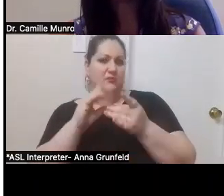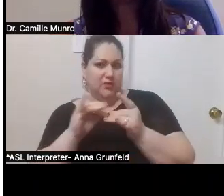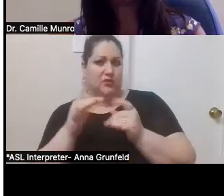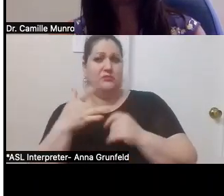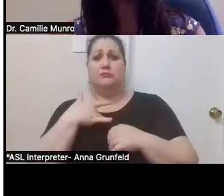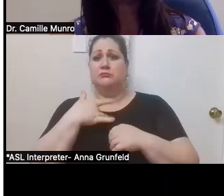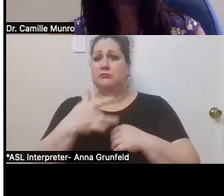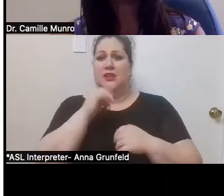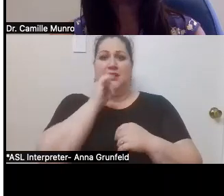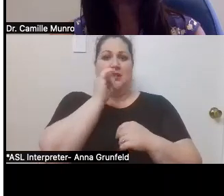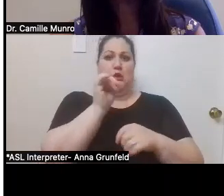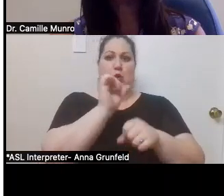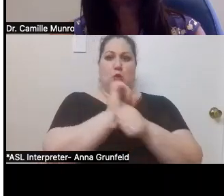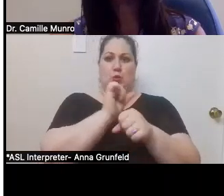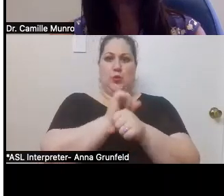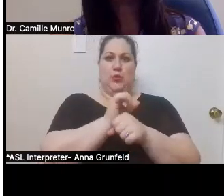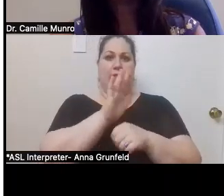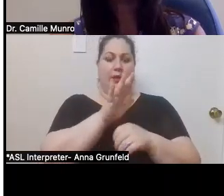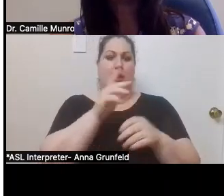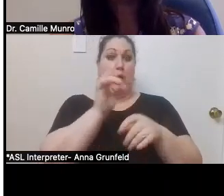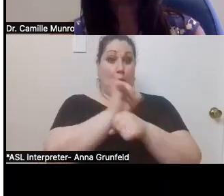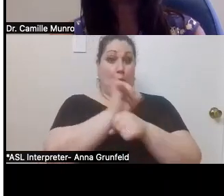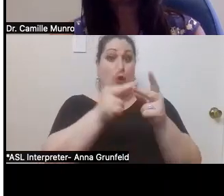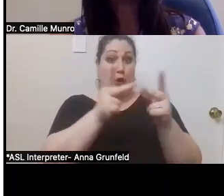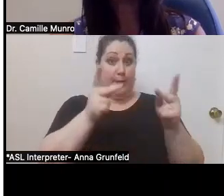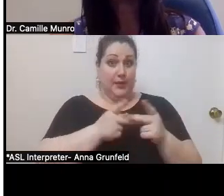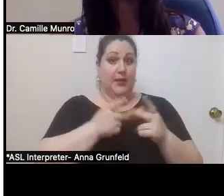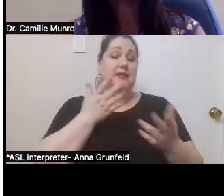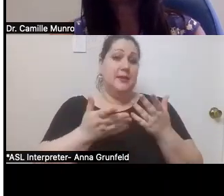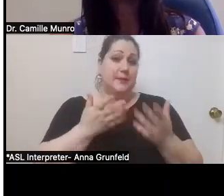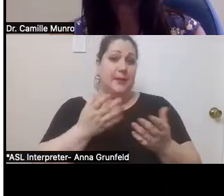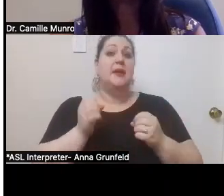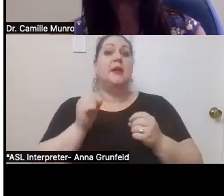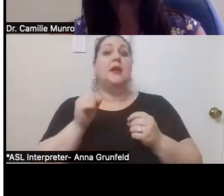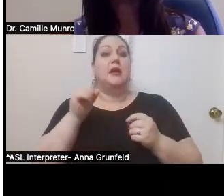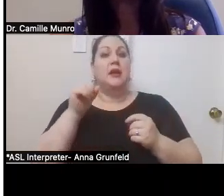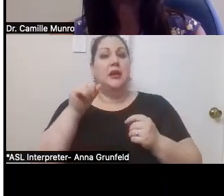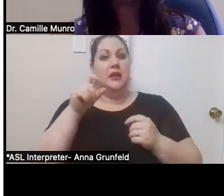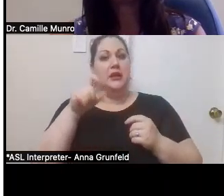workplace, they require unique consideration and protection at the institutional level.